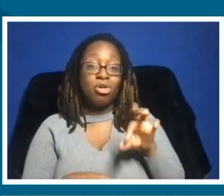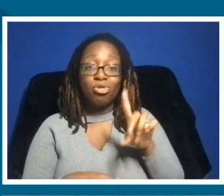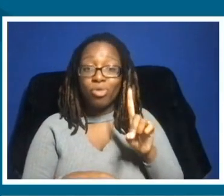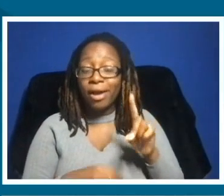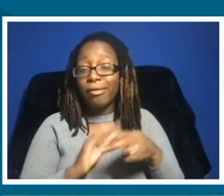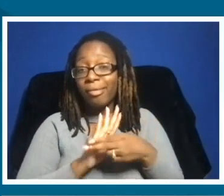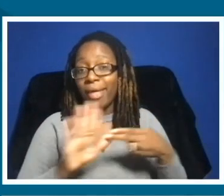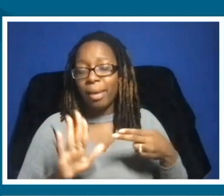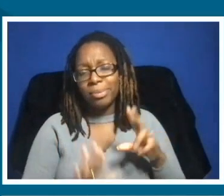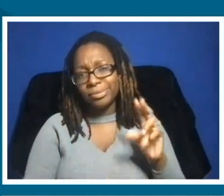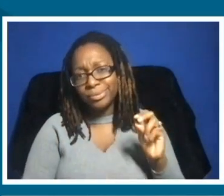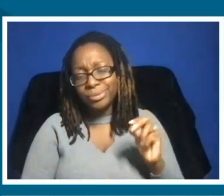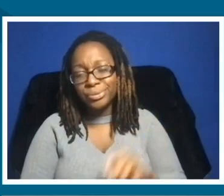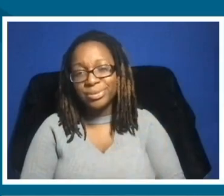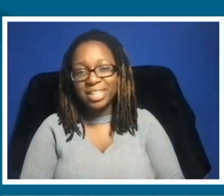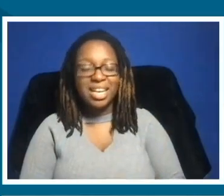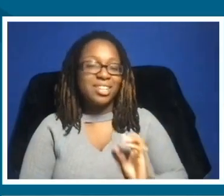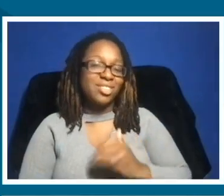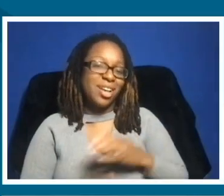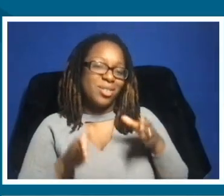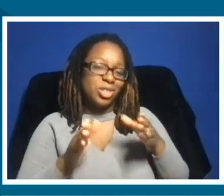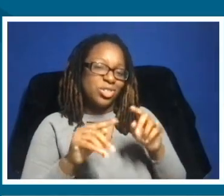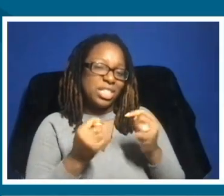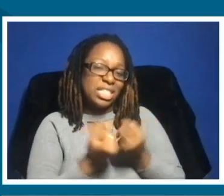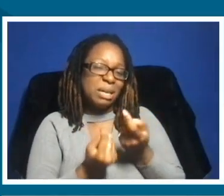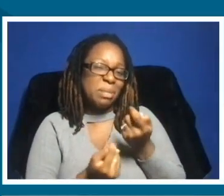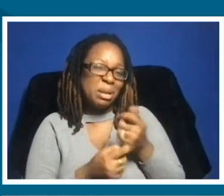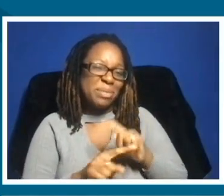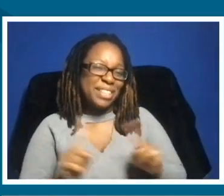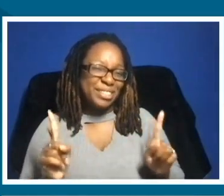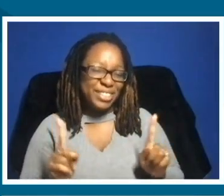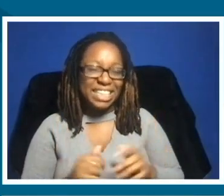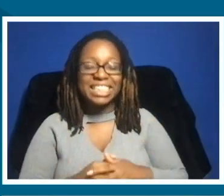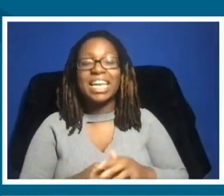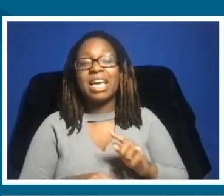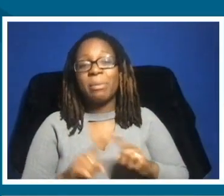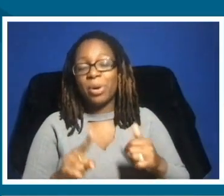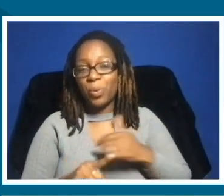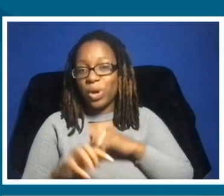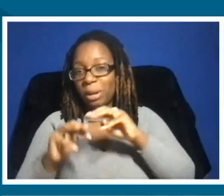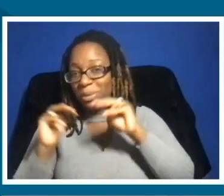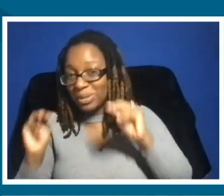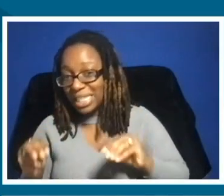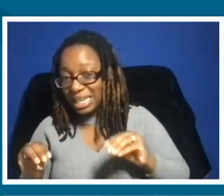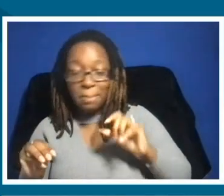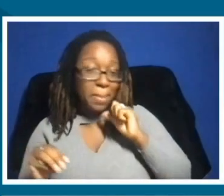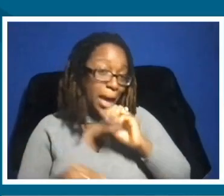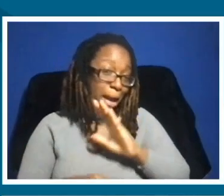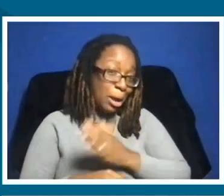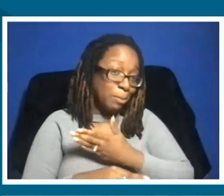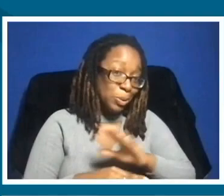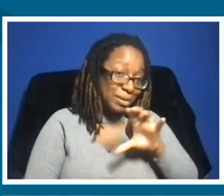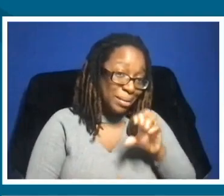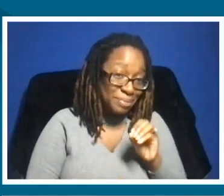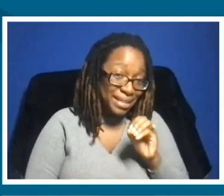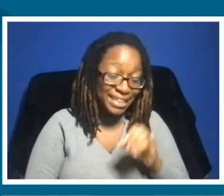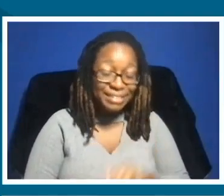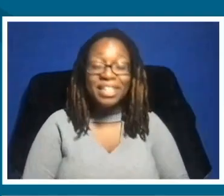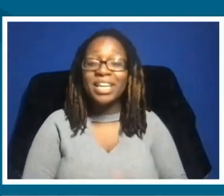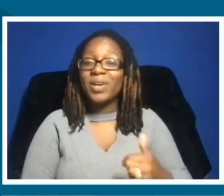little bit different it has a little bit different purpose we are a museum not a record label so we're coming to the